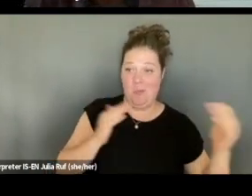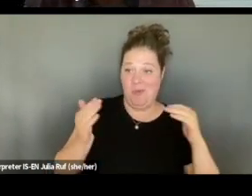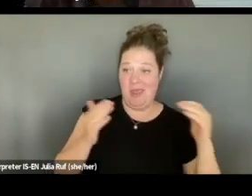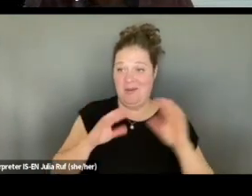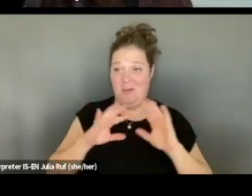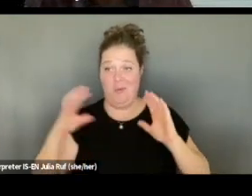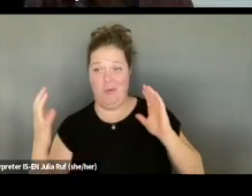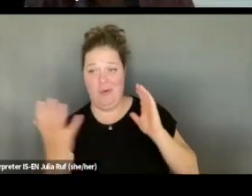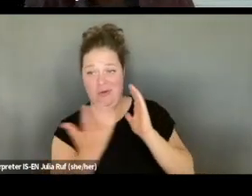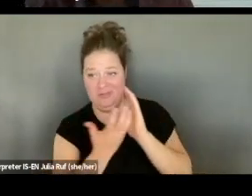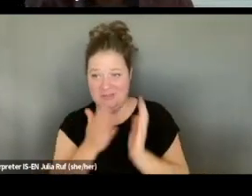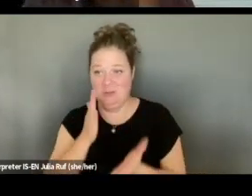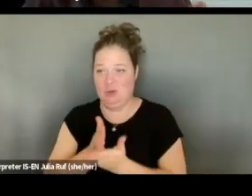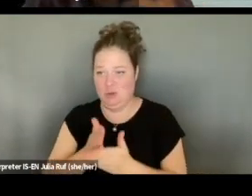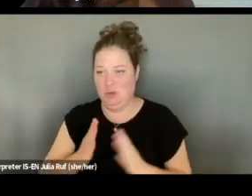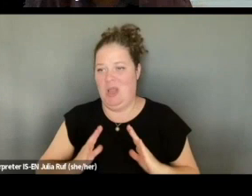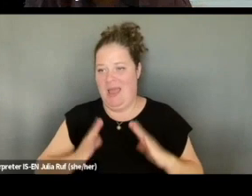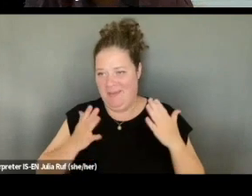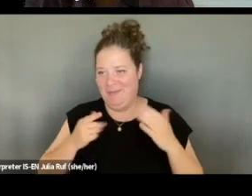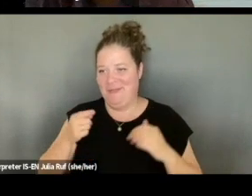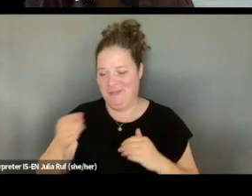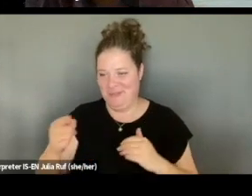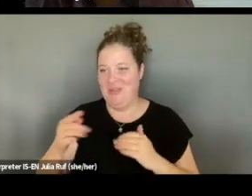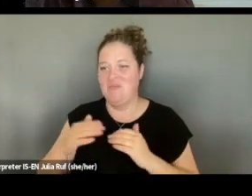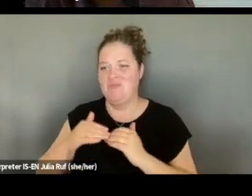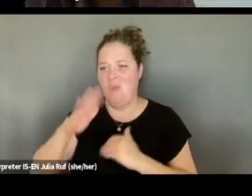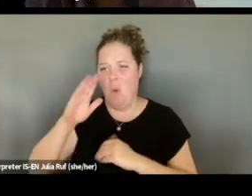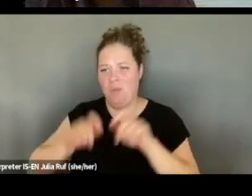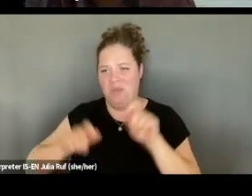it also shows that still,